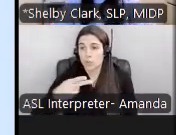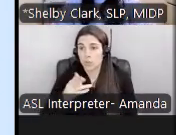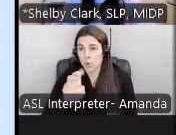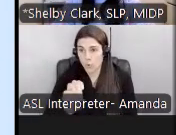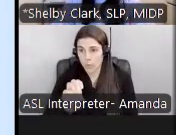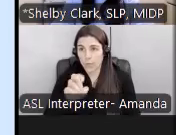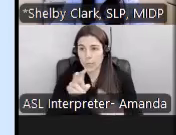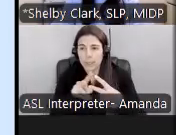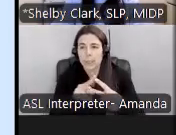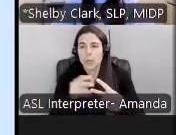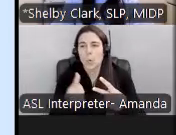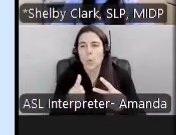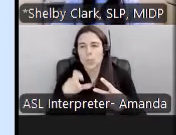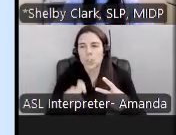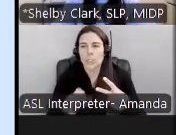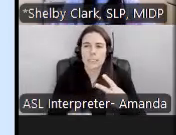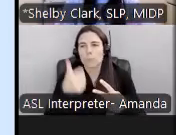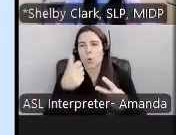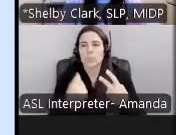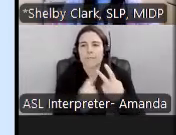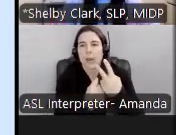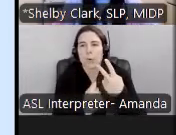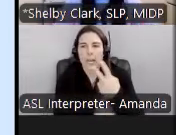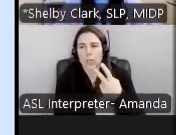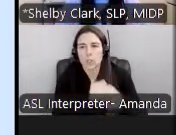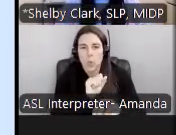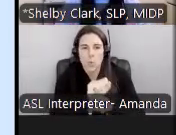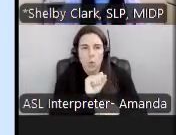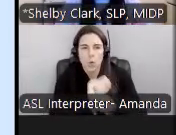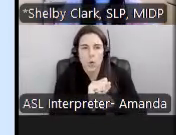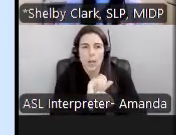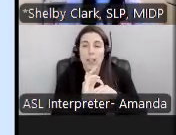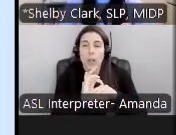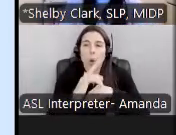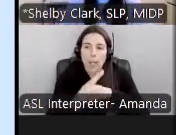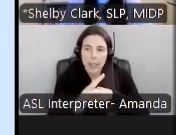most foundational work that is the earliest stage of intervention,